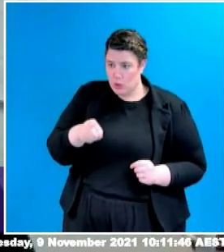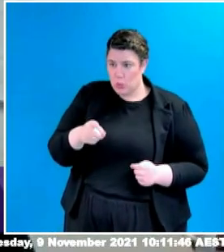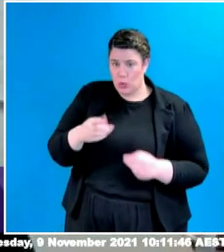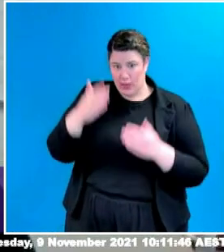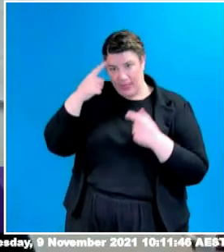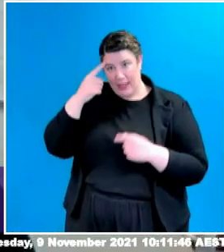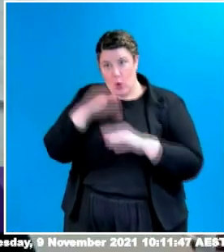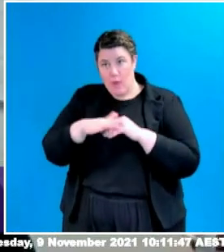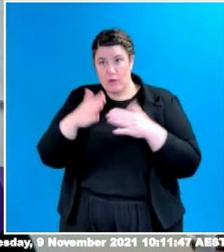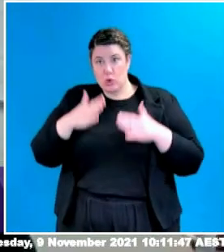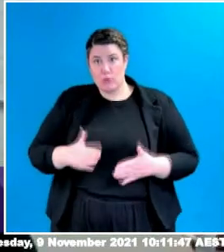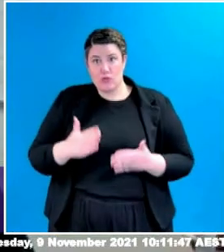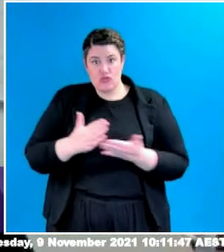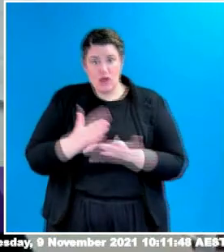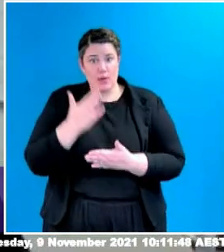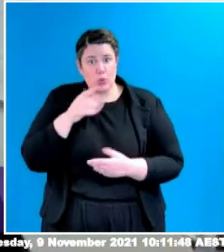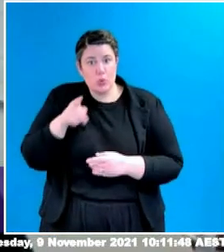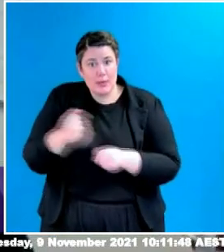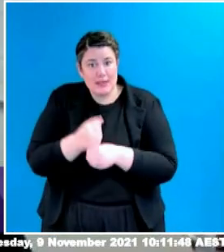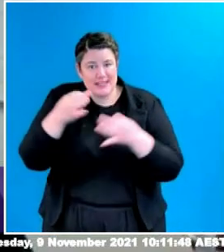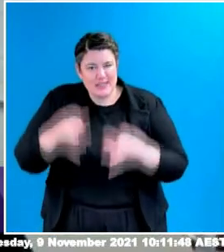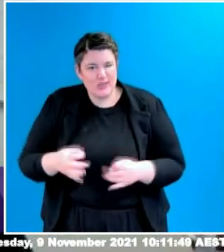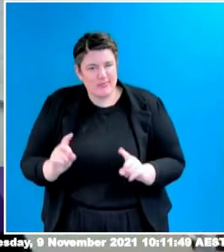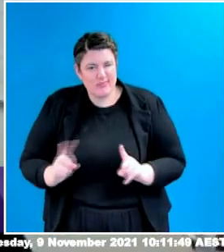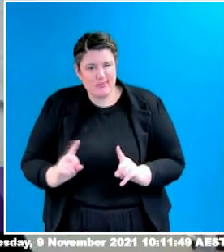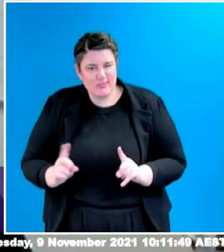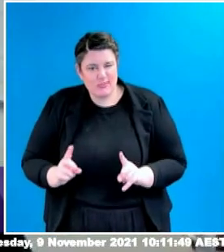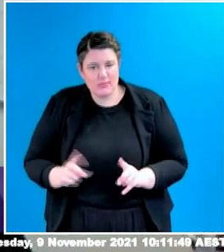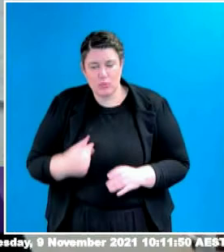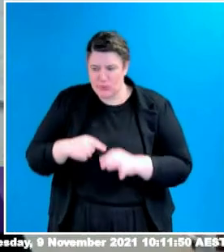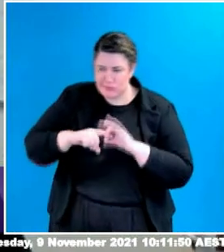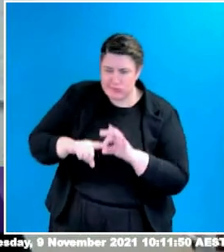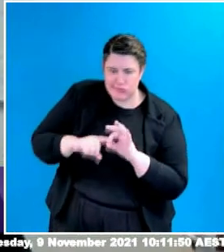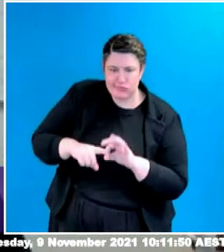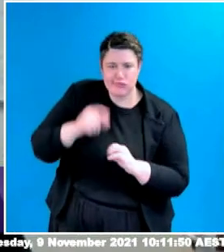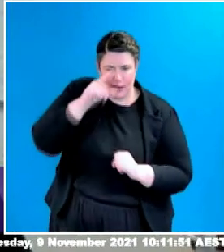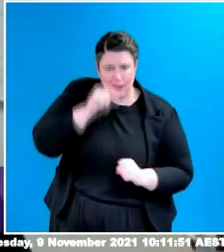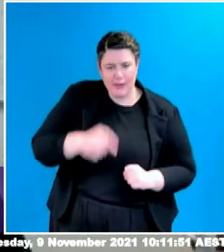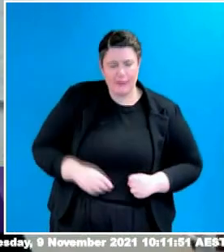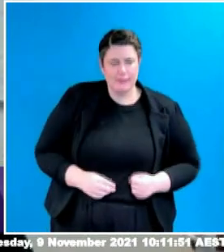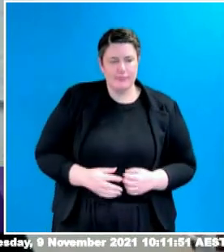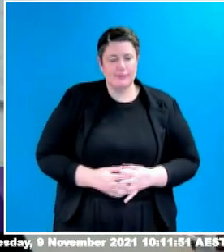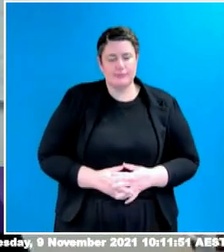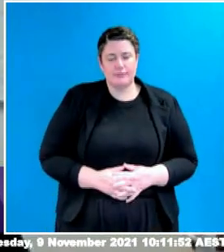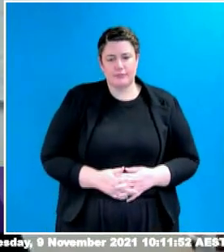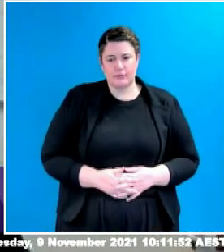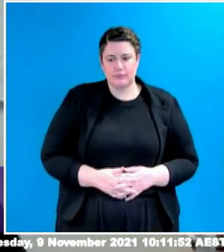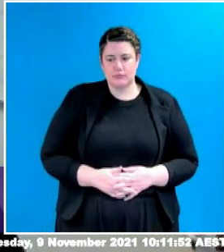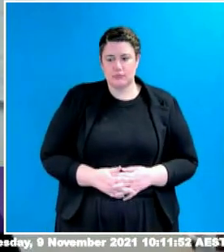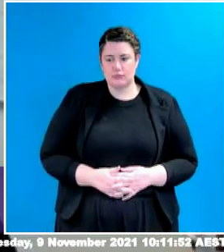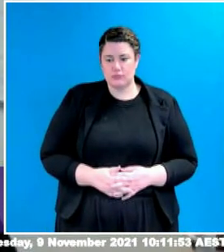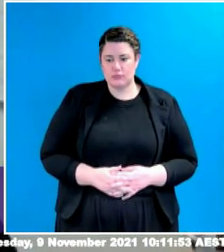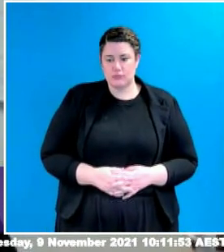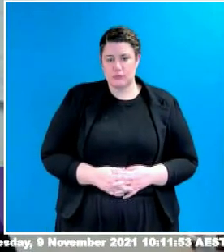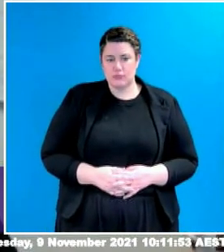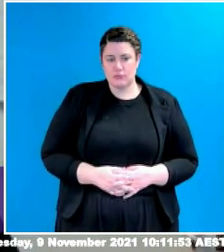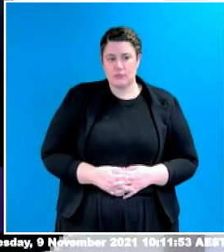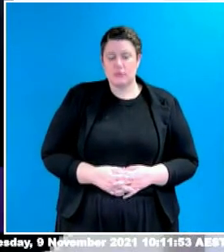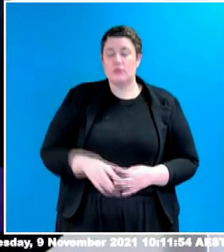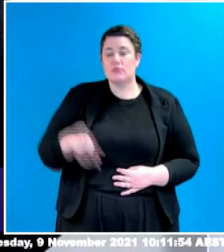rights in making their decisions. One of the steps taken in the ACT when the Act first came into